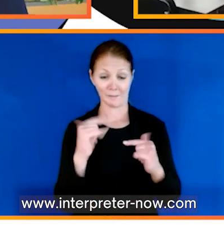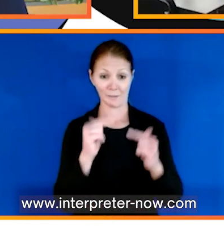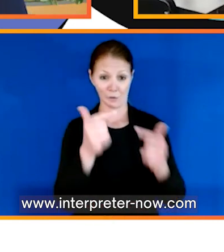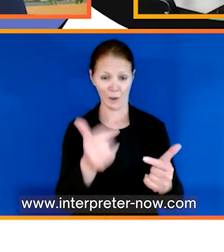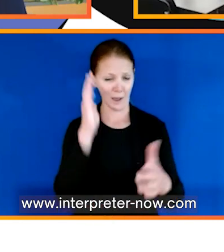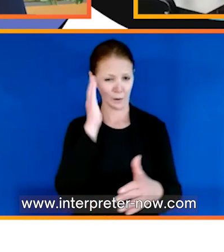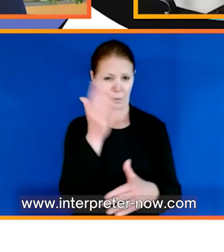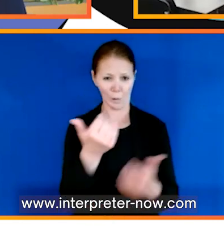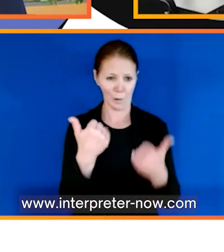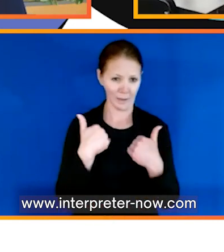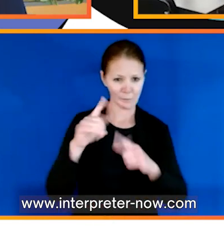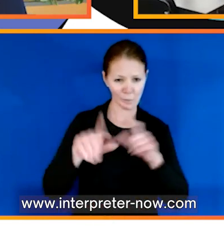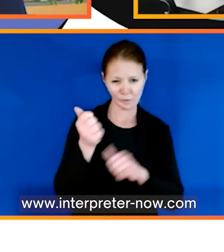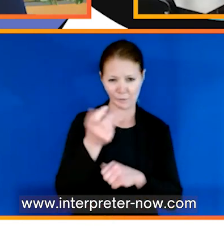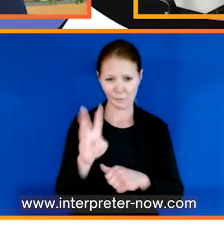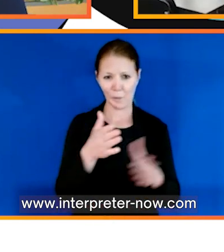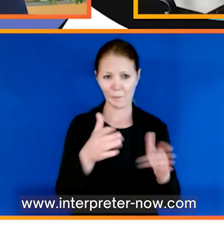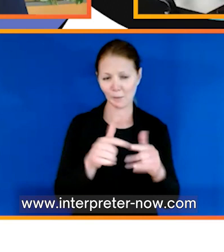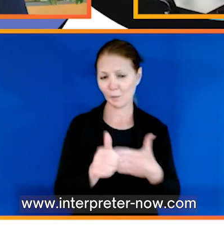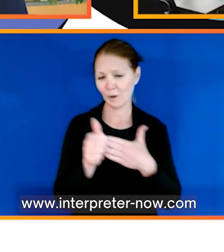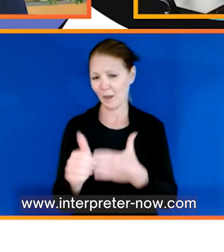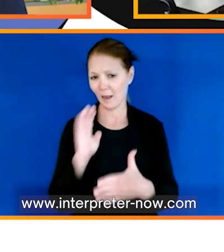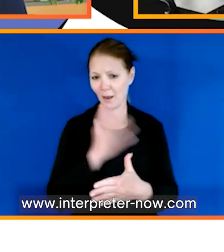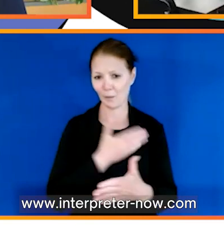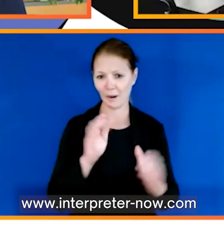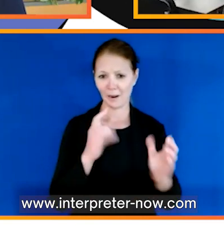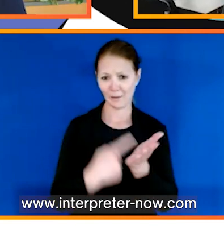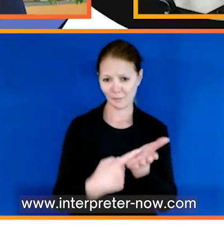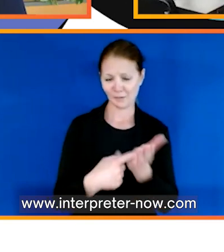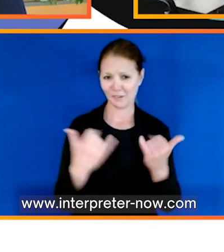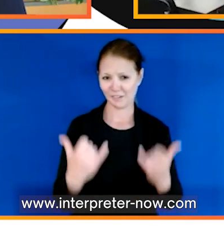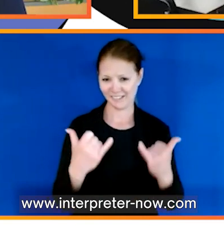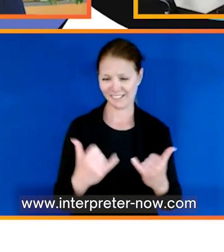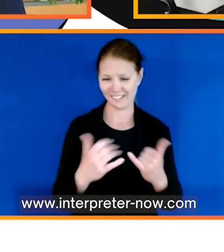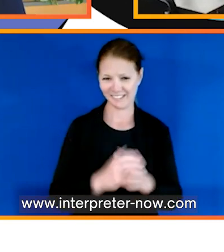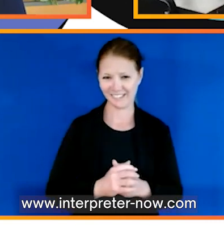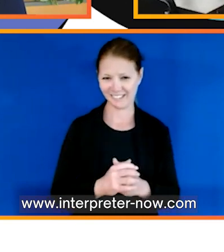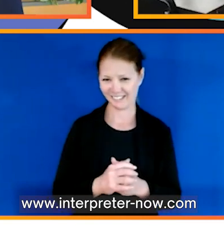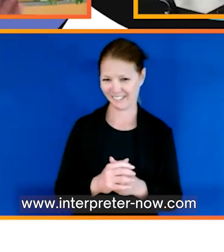So Wayne, I'm actually going to turn it over to you. I know you have some questions and you're going to guide the conversation today.